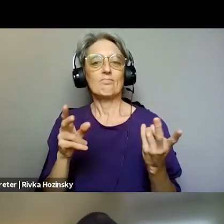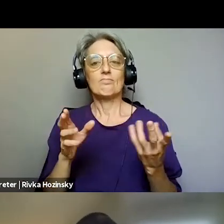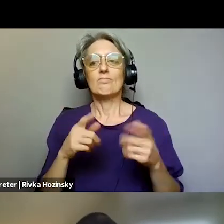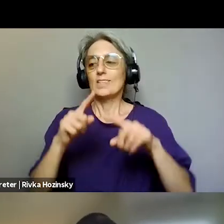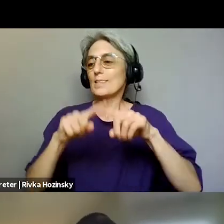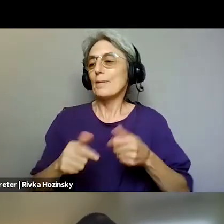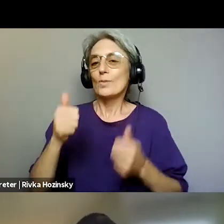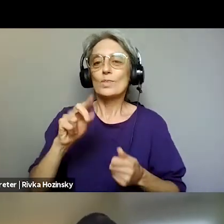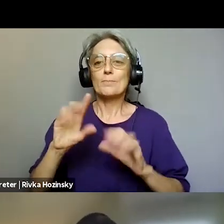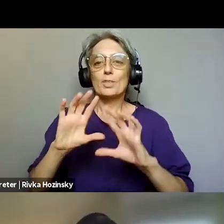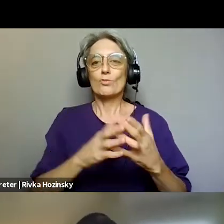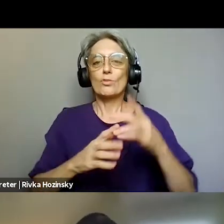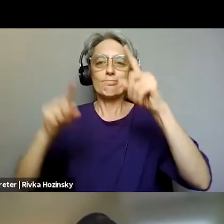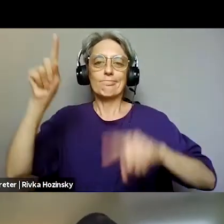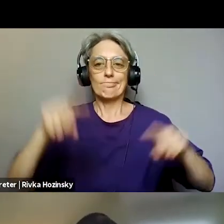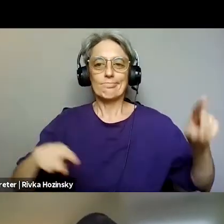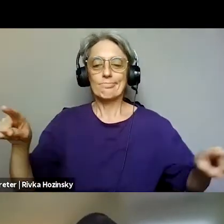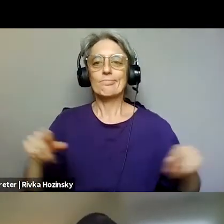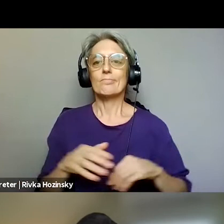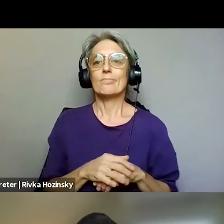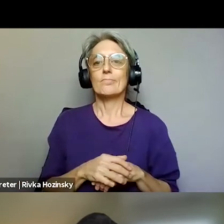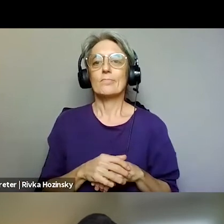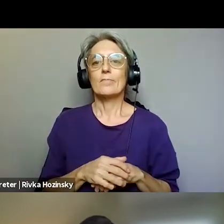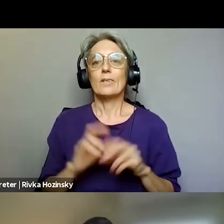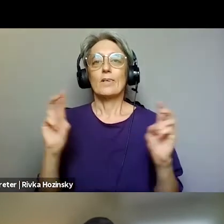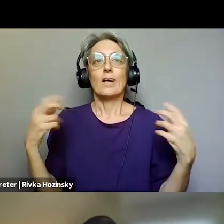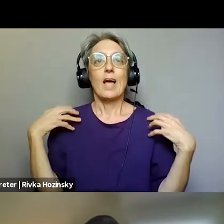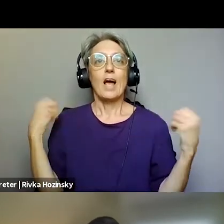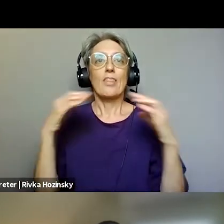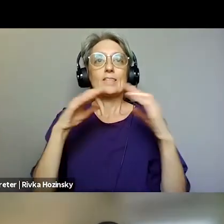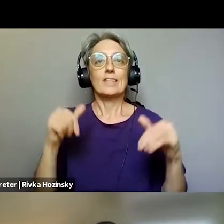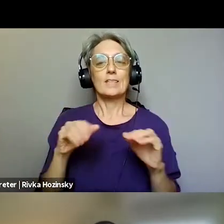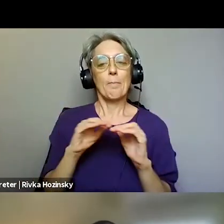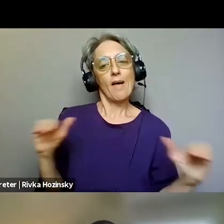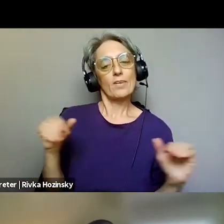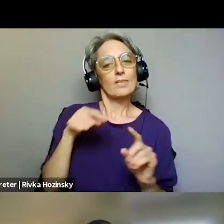groups. But I think those health system level pieces are a nice way to start that kind of